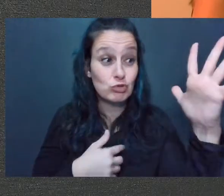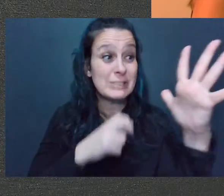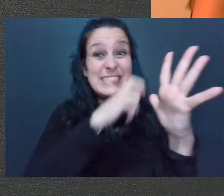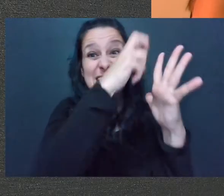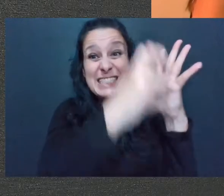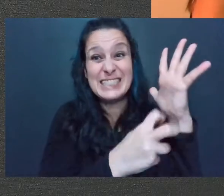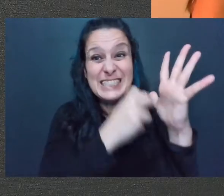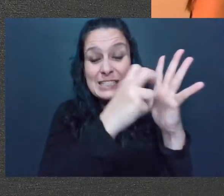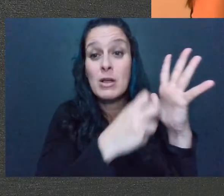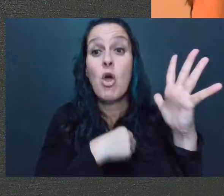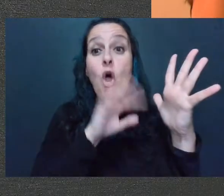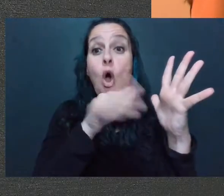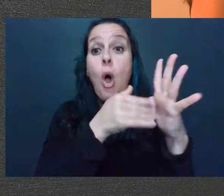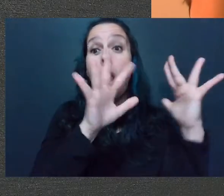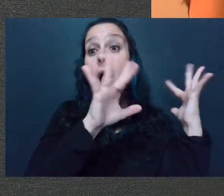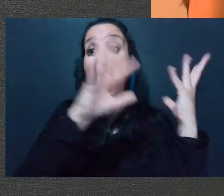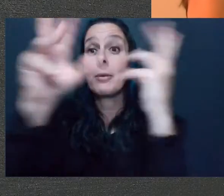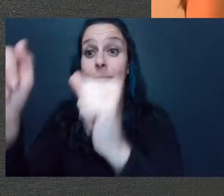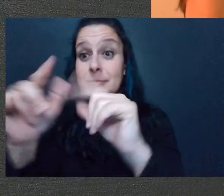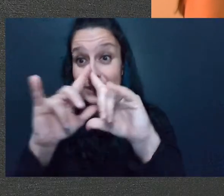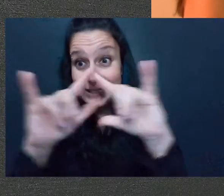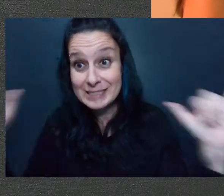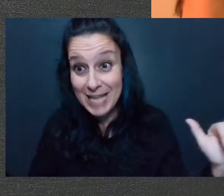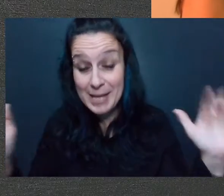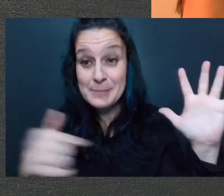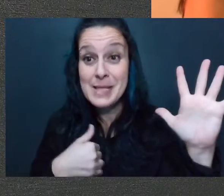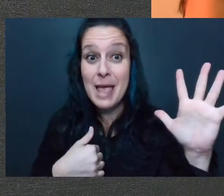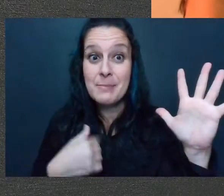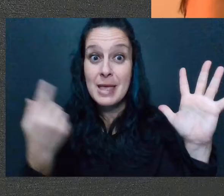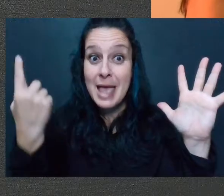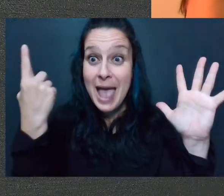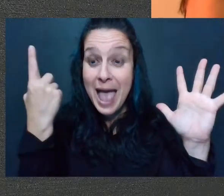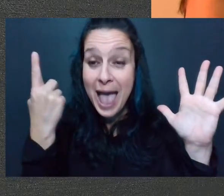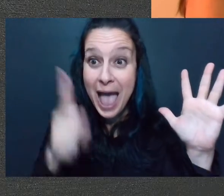and they all fly away at the same time,